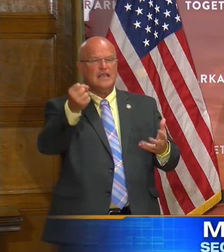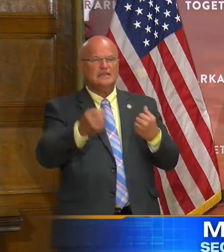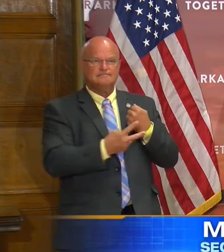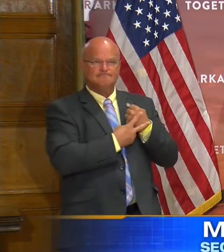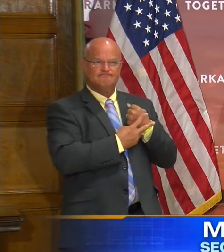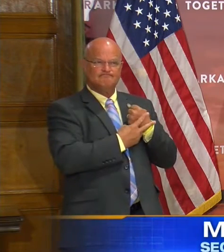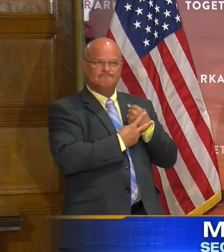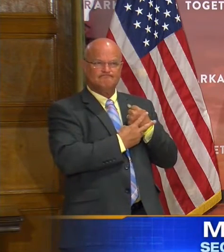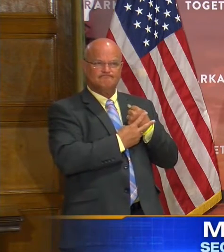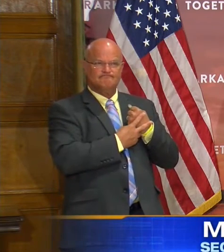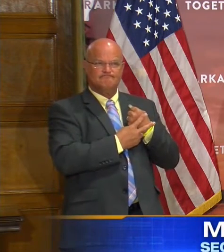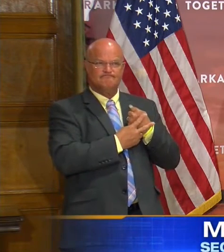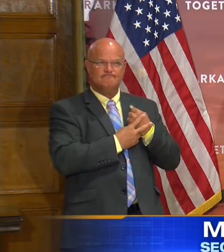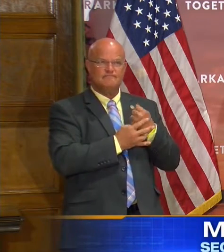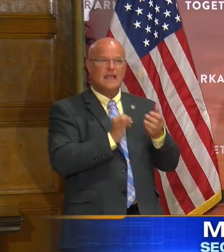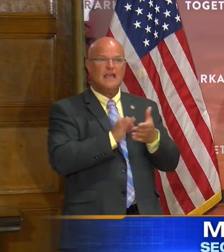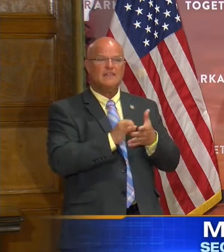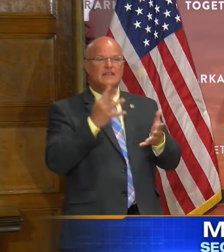opportune time like this one,